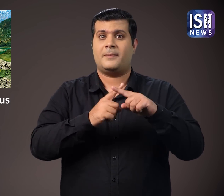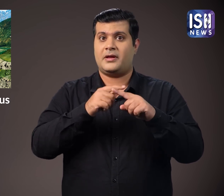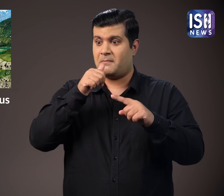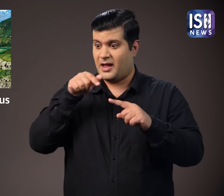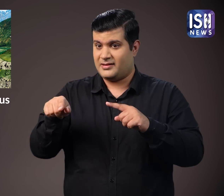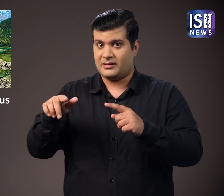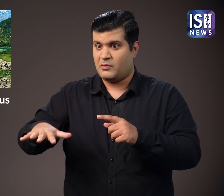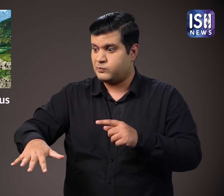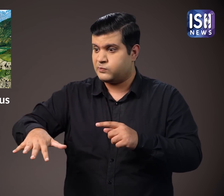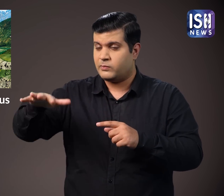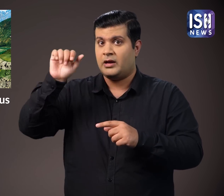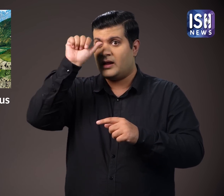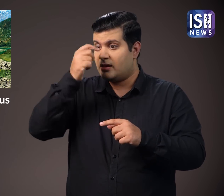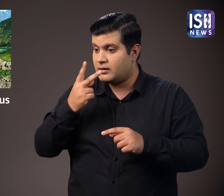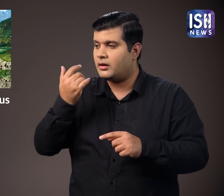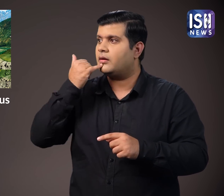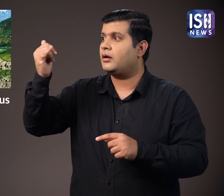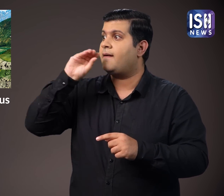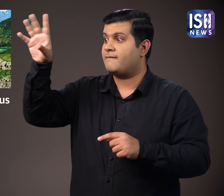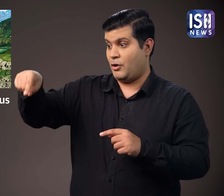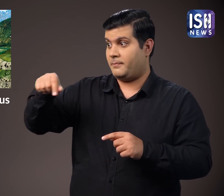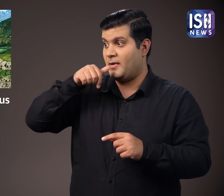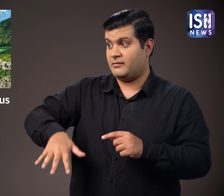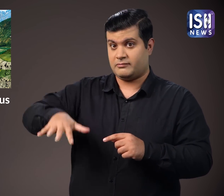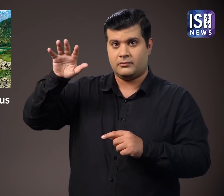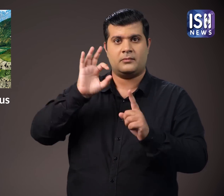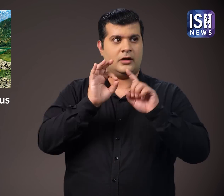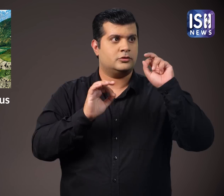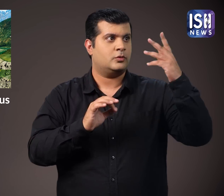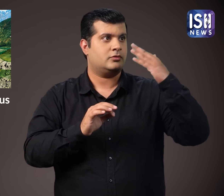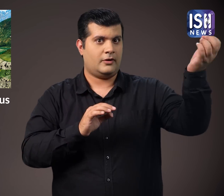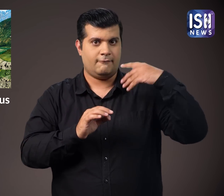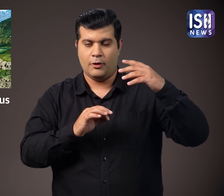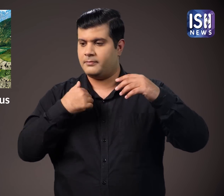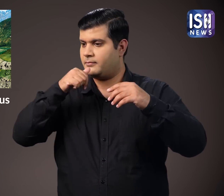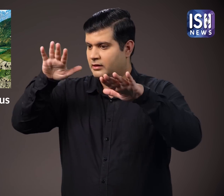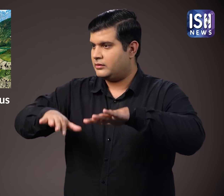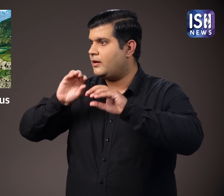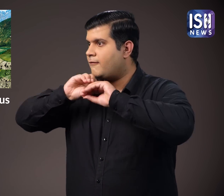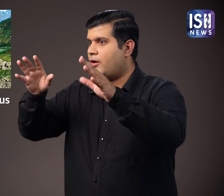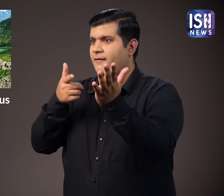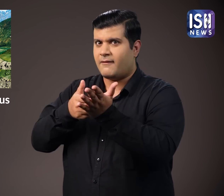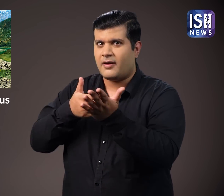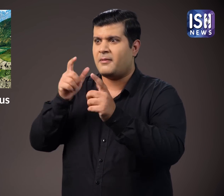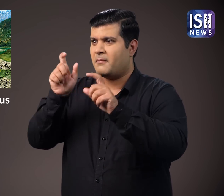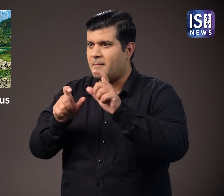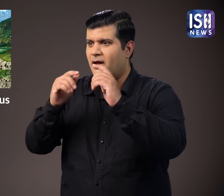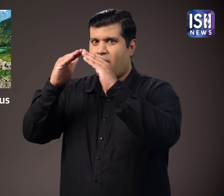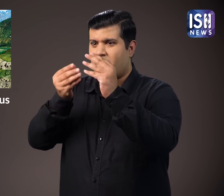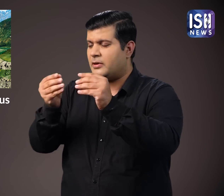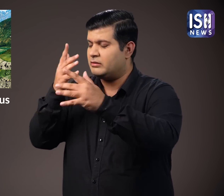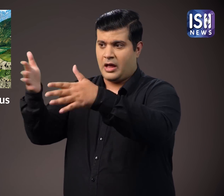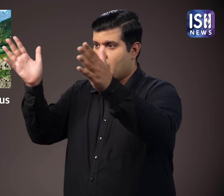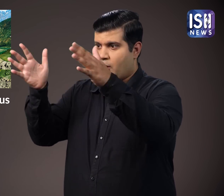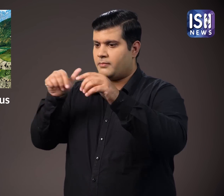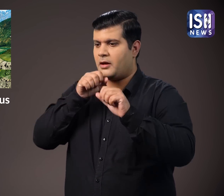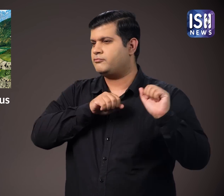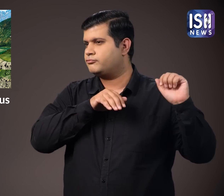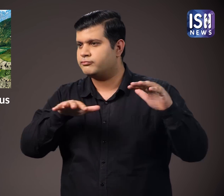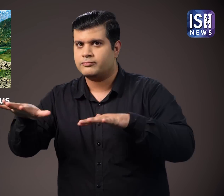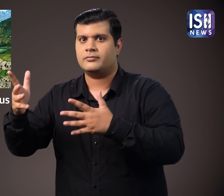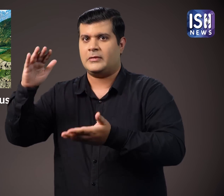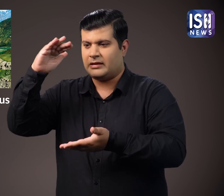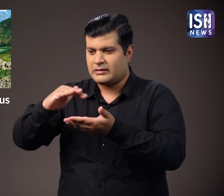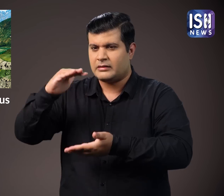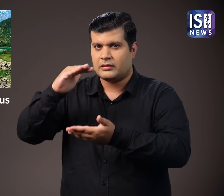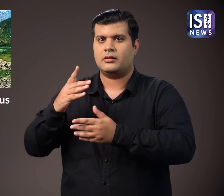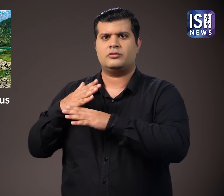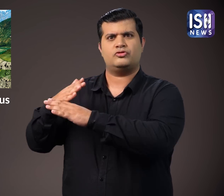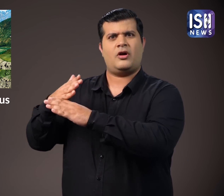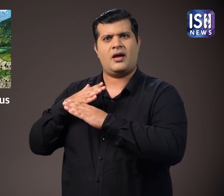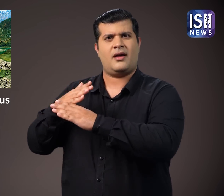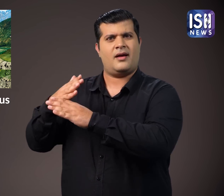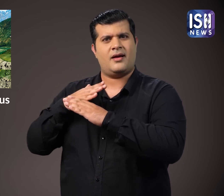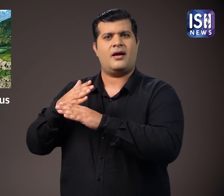If water levels rose, India would notify Pakistan, allowing them to prepare for potential flash floods affecting crops, homes, and people.